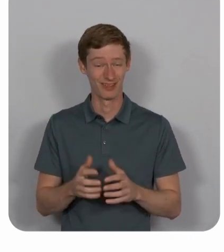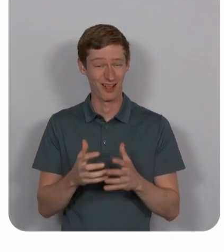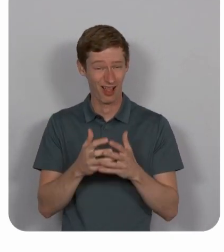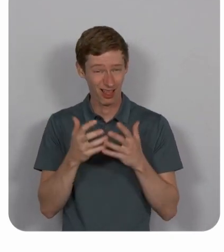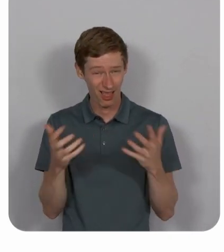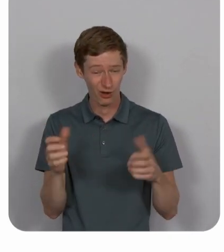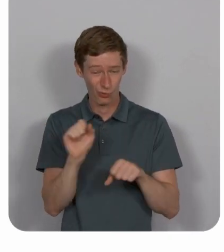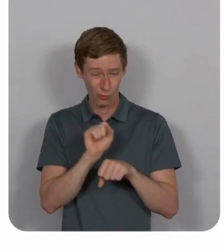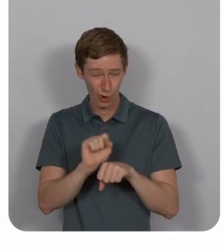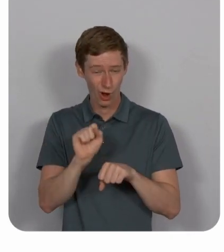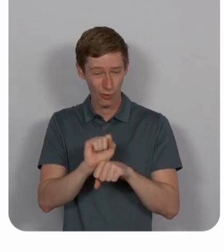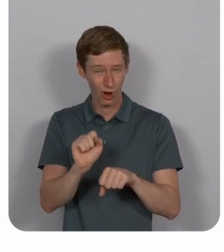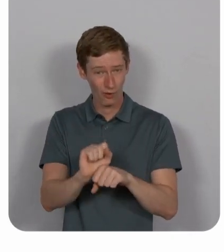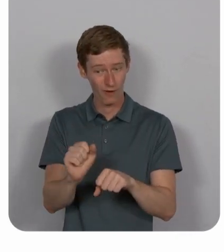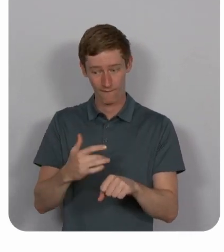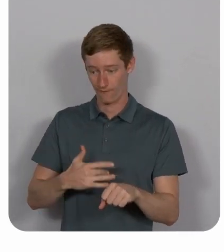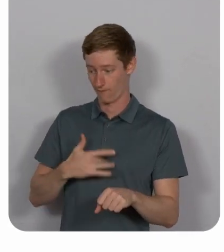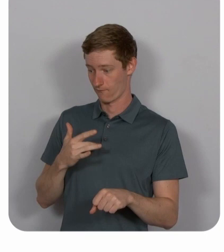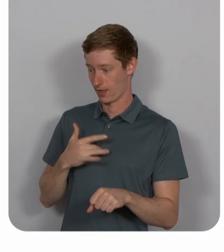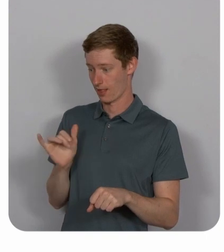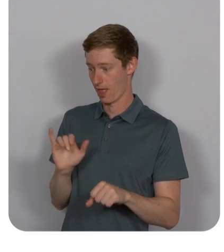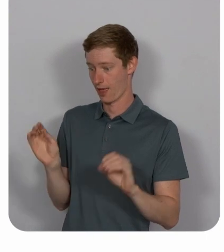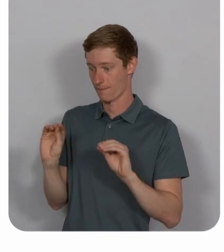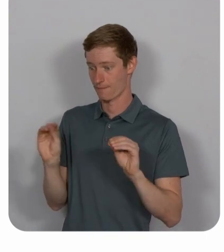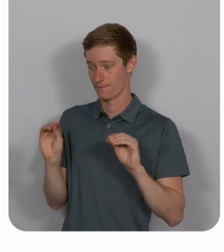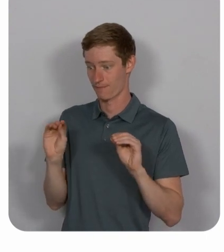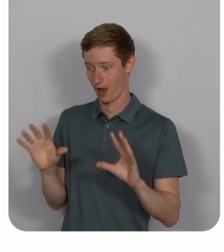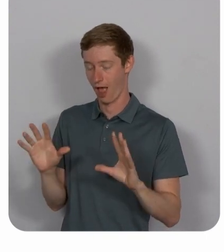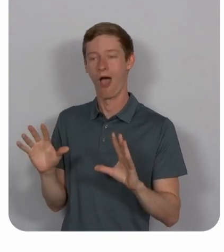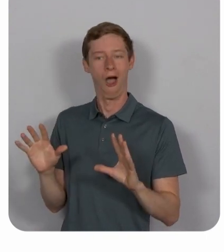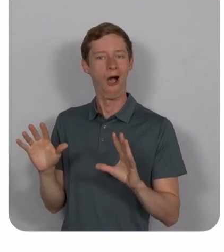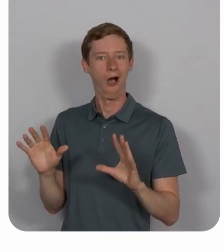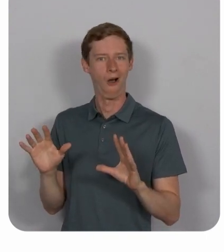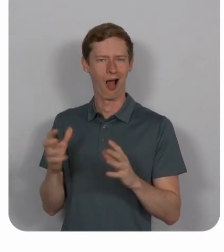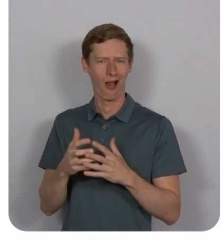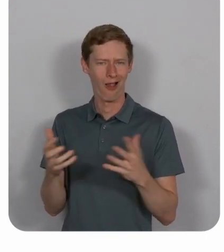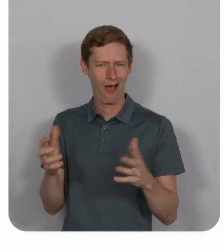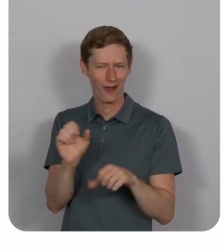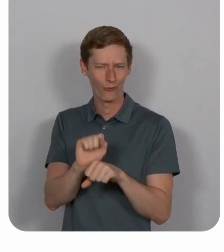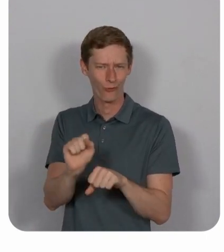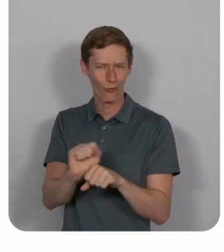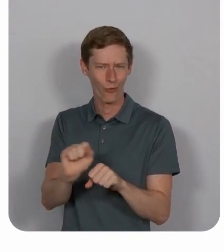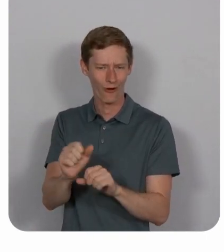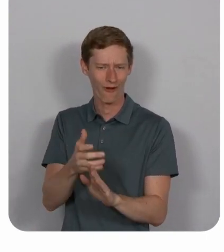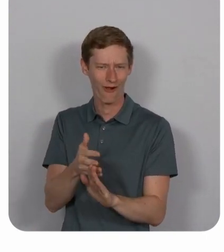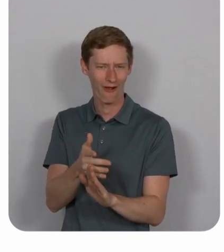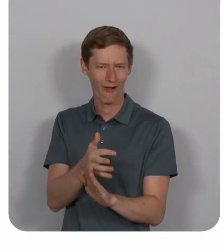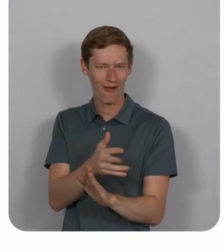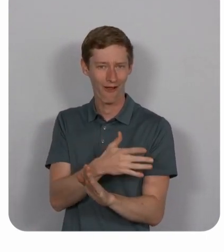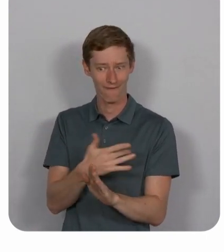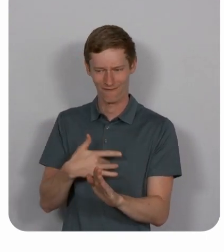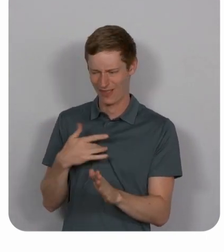There’s a lot of work required to make things feel like magic. It should feel like something that is seemingly impossible